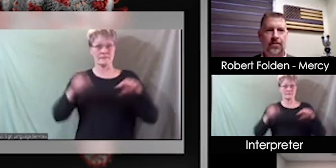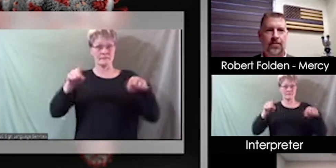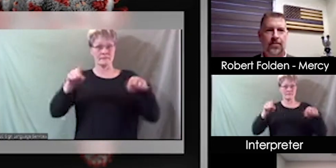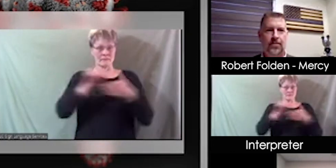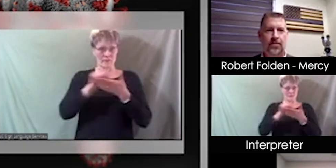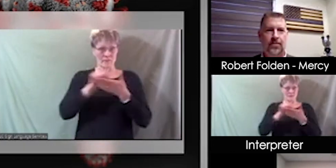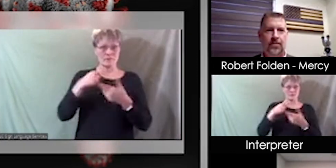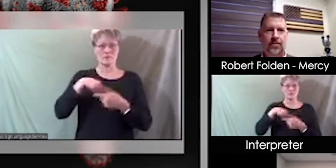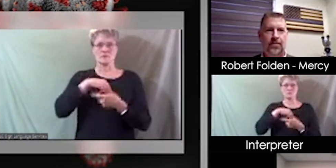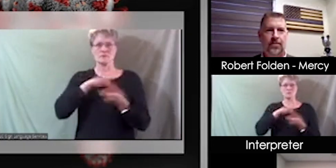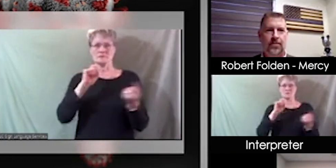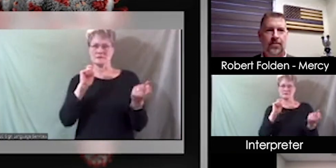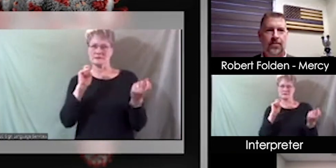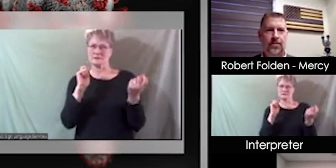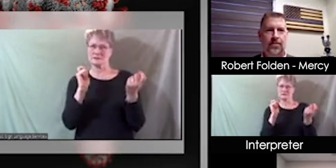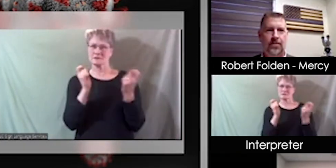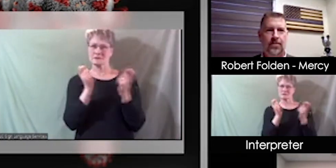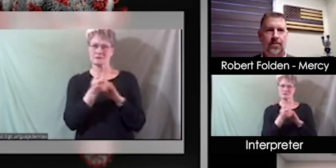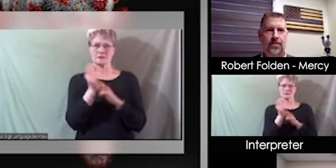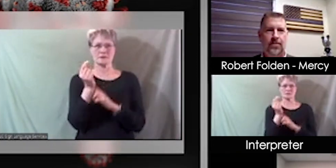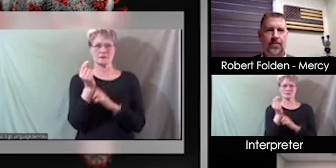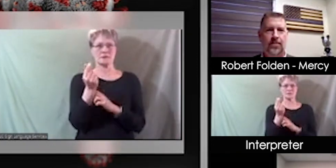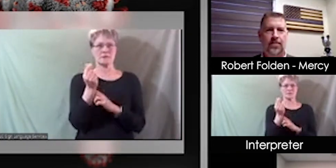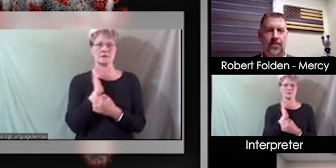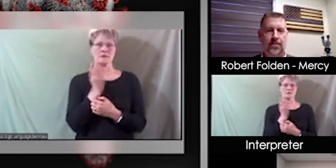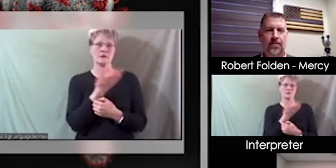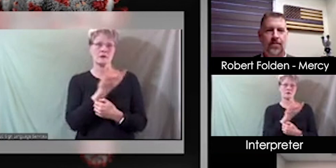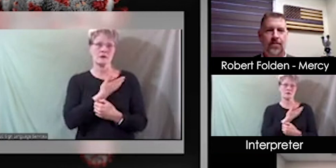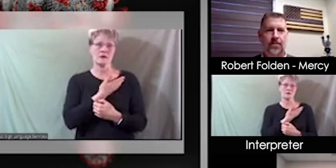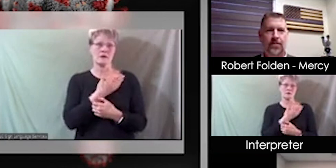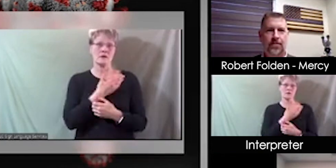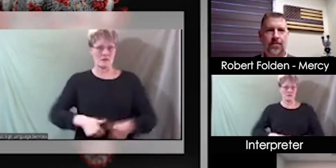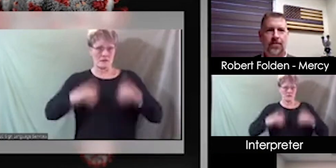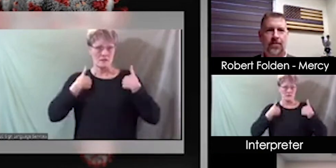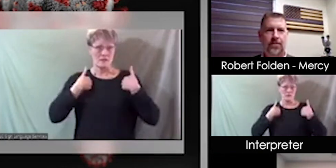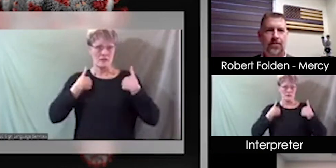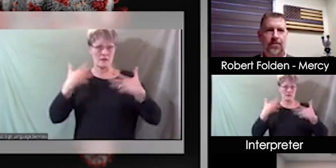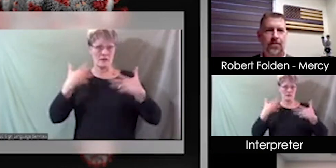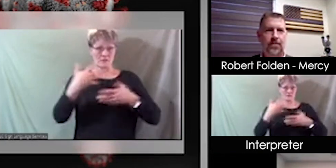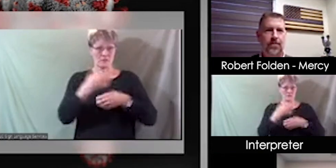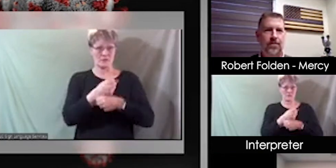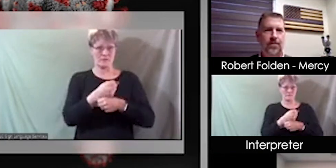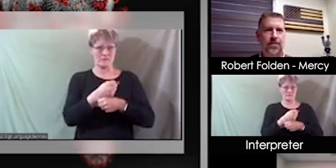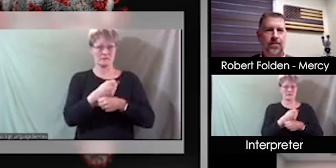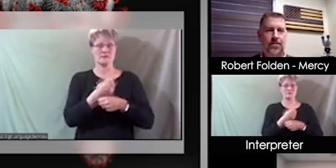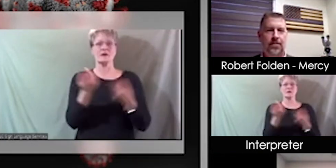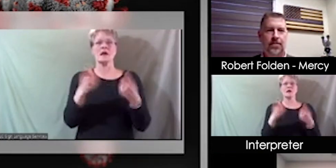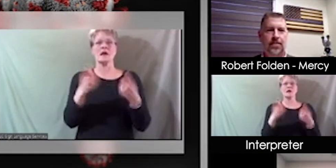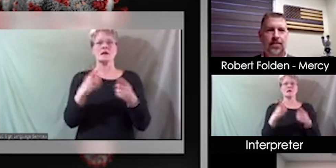going to be doing our live briefings like this on Monday, Wednesday and Friday, and then on Tuesday and